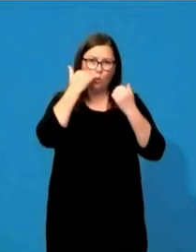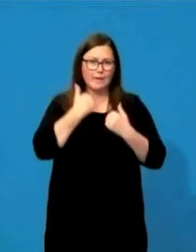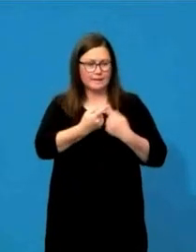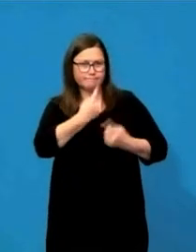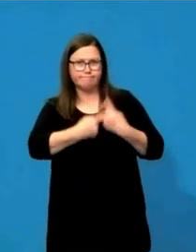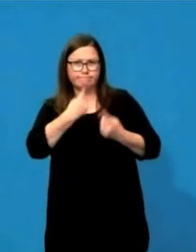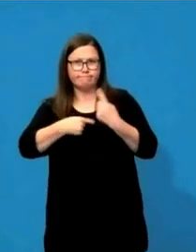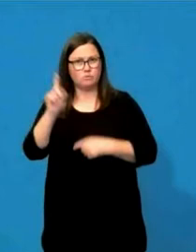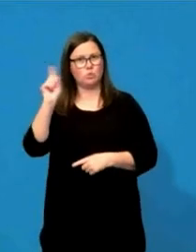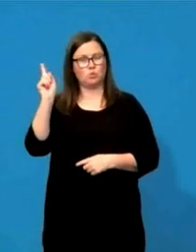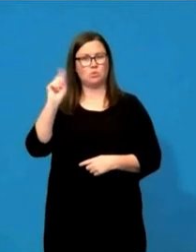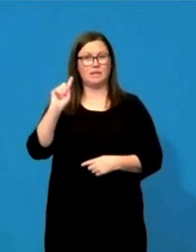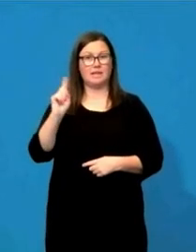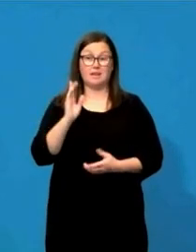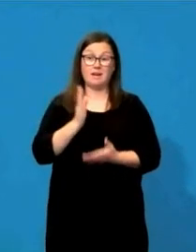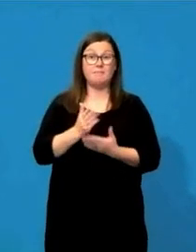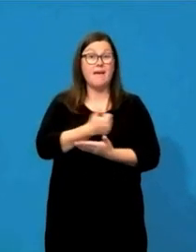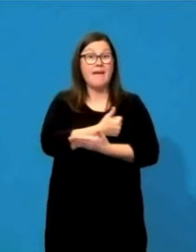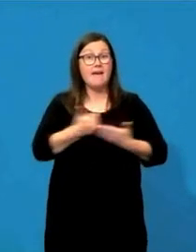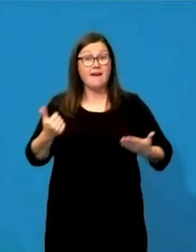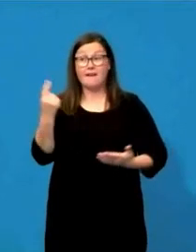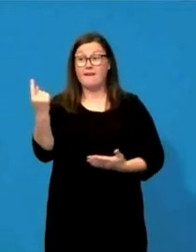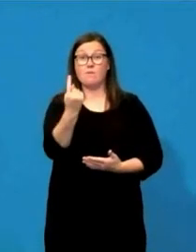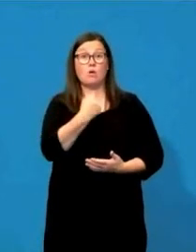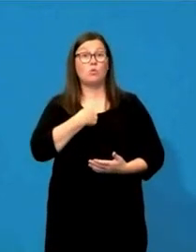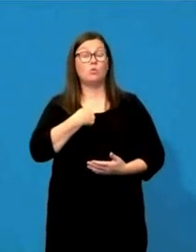person we interviewed not only for this report but for the Bigiswun Kid Project,